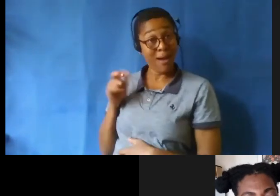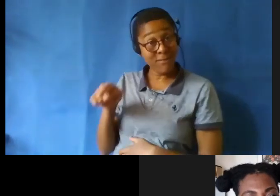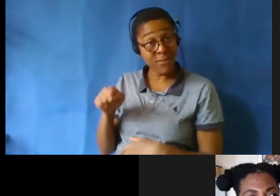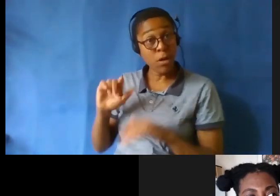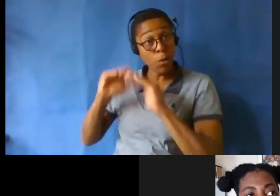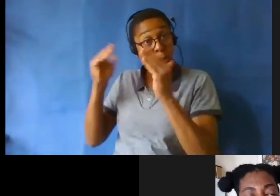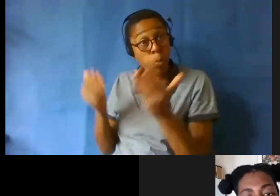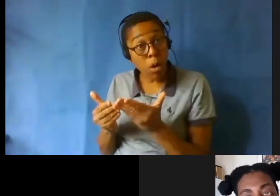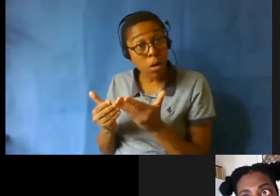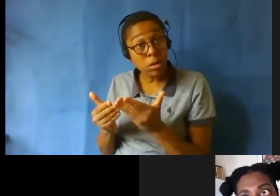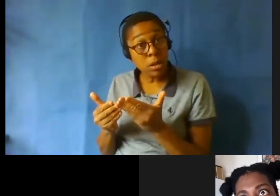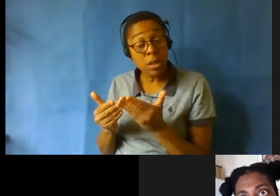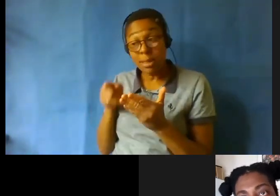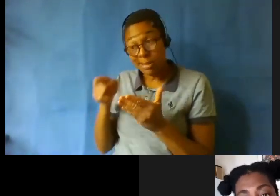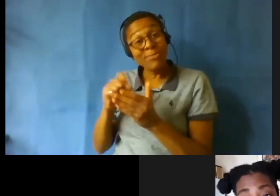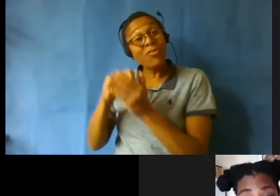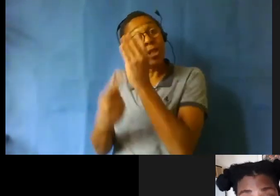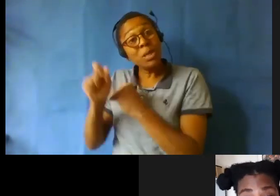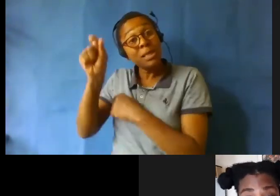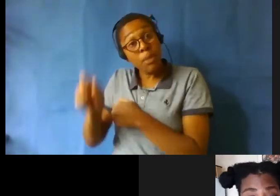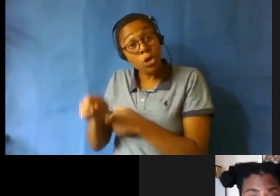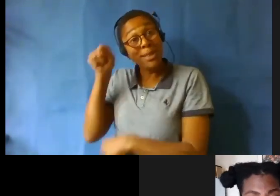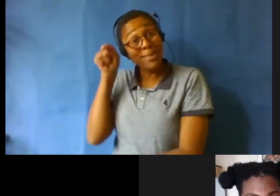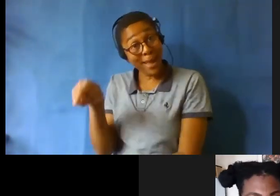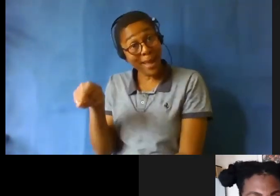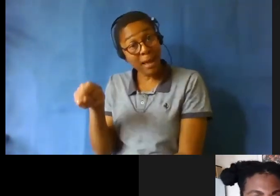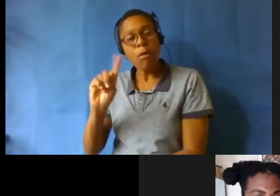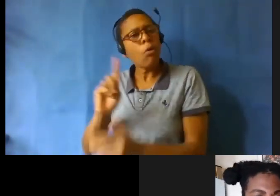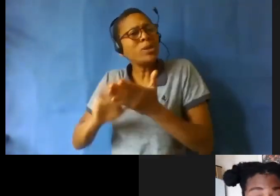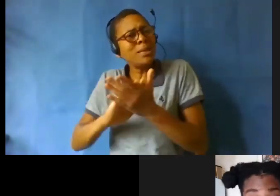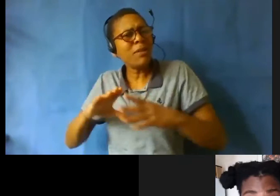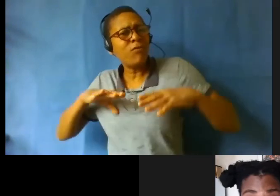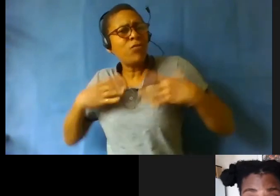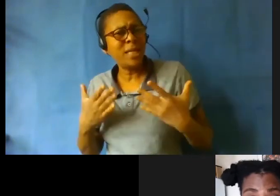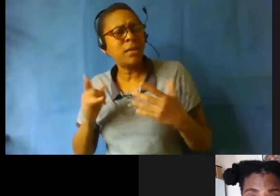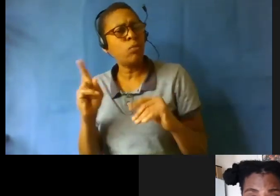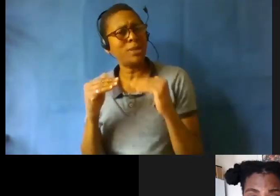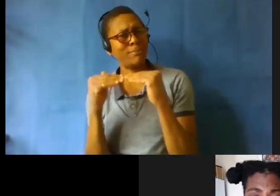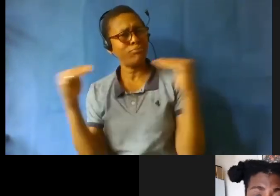disability and what freedom means what equity means what access means is very